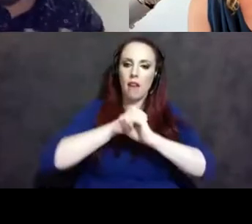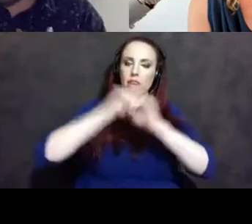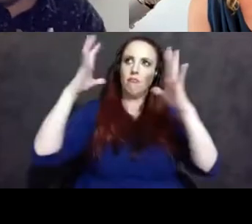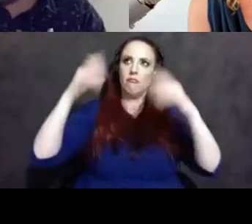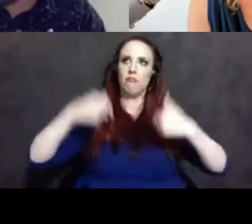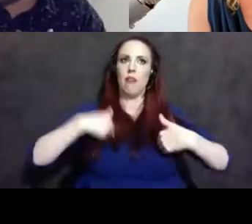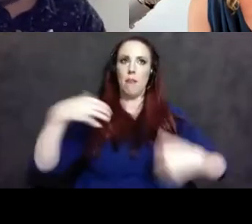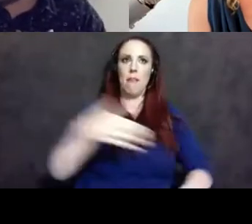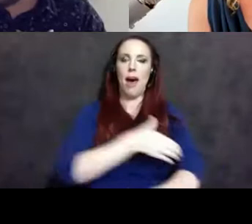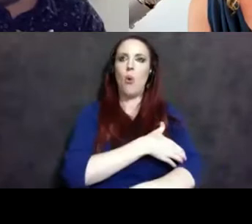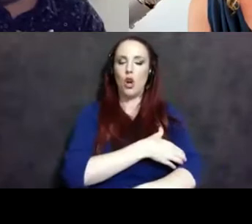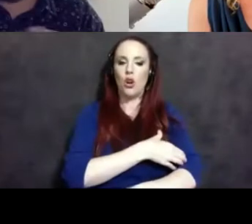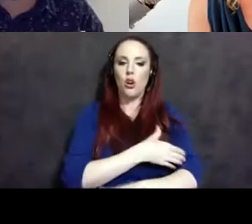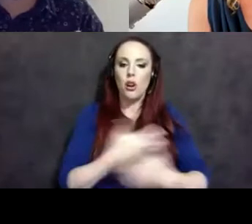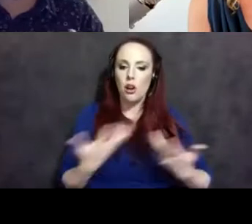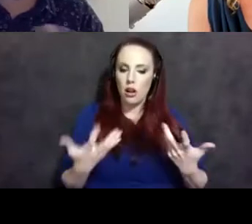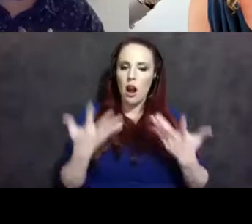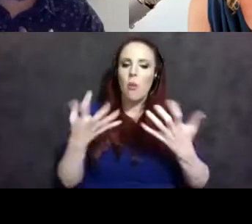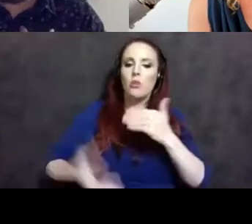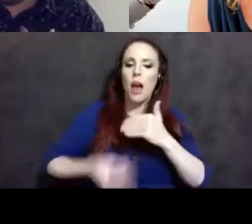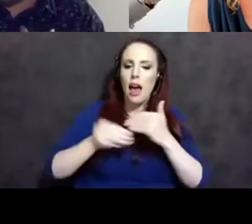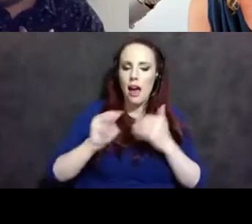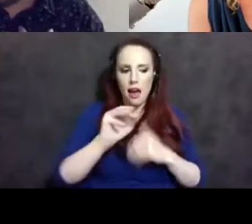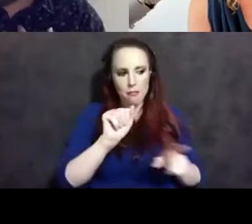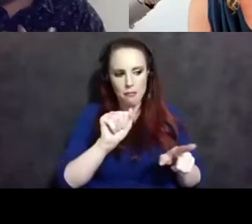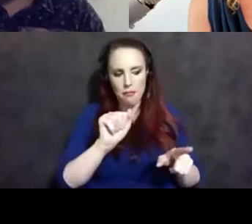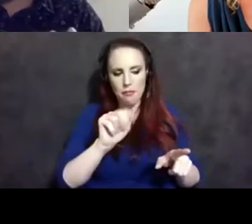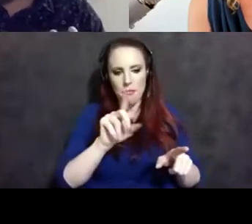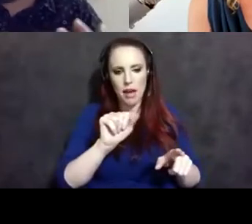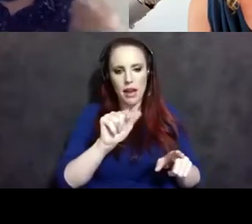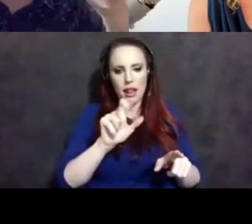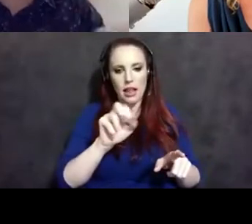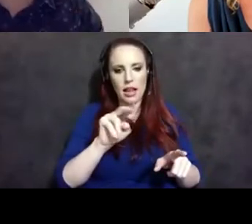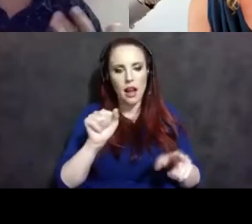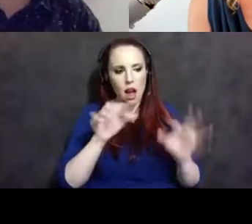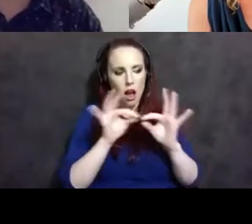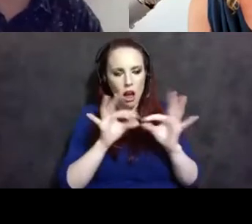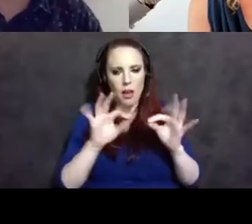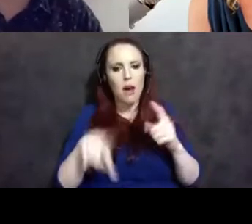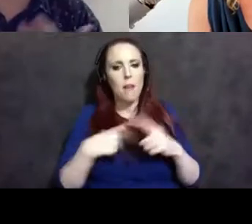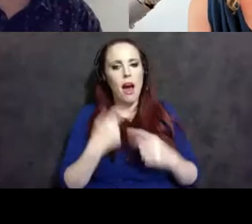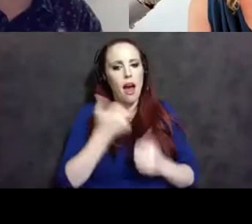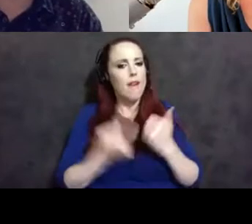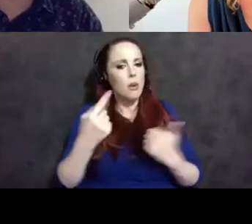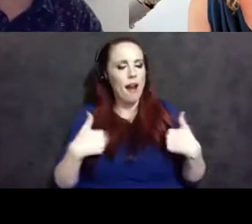And what I wanted to add was Madelena, you were saying about everyone has power. Everyone has power.